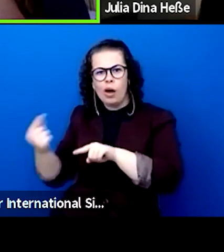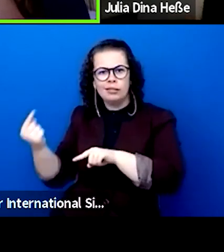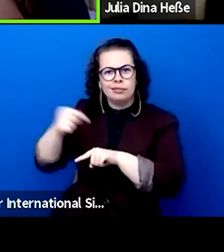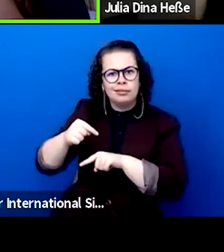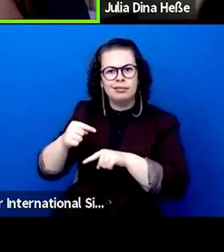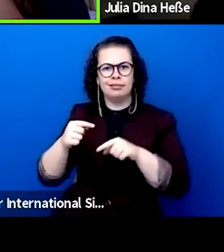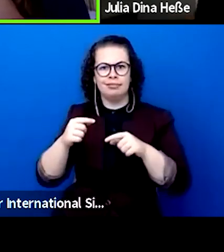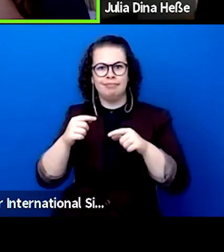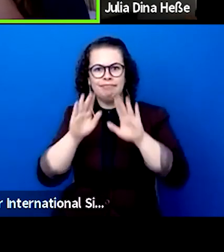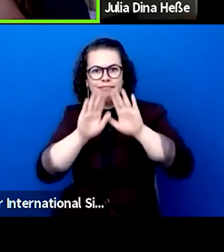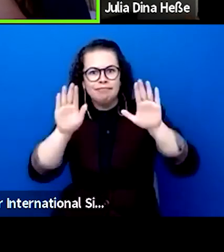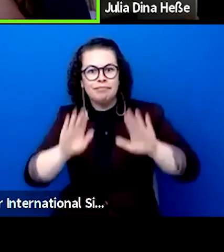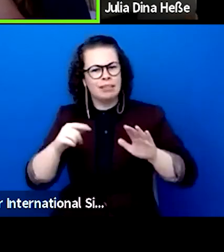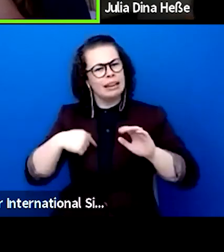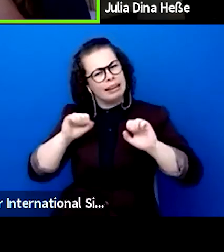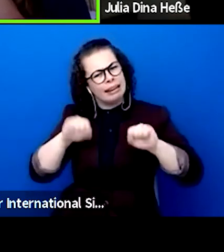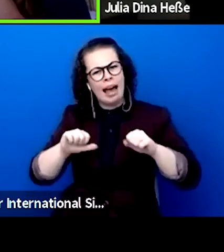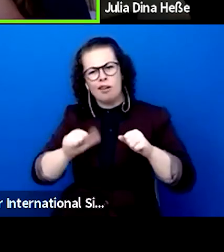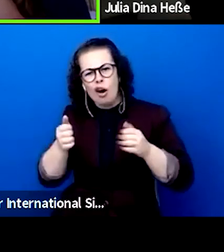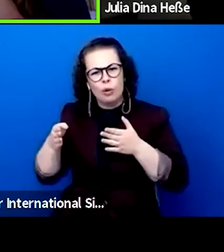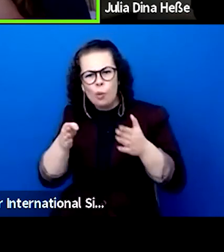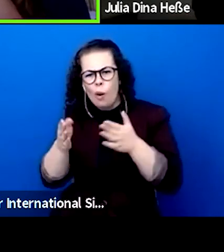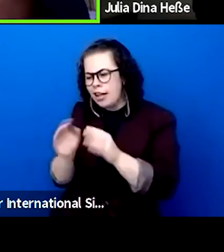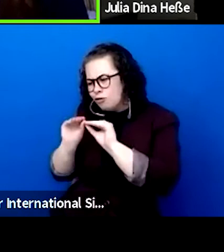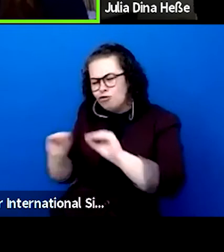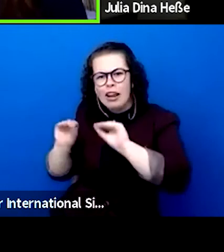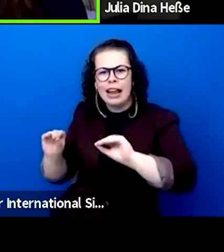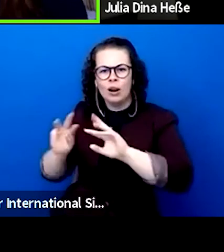company could be doing that. You know, no matter how small and I think that's my other point is